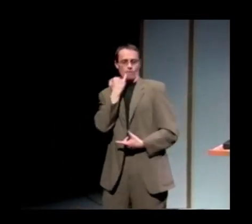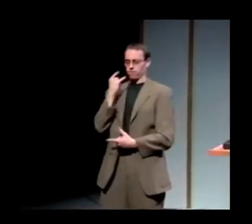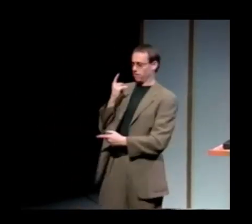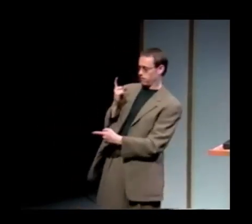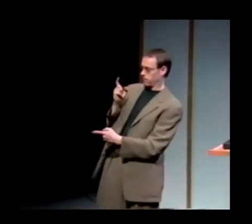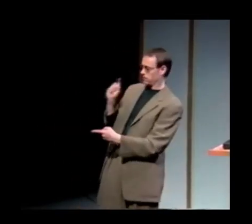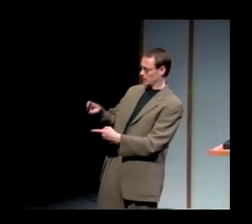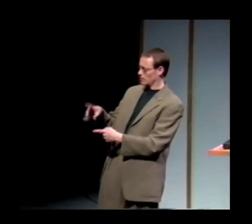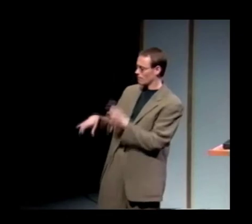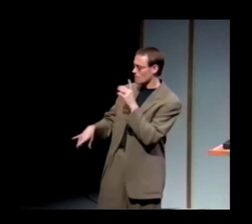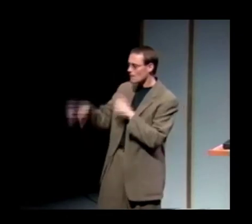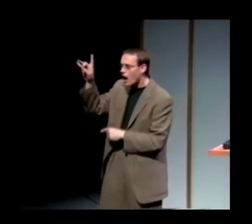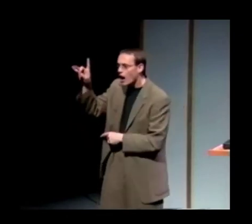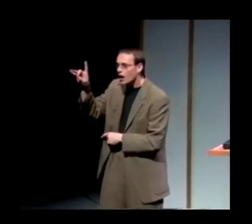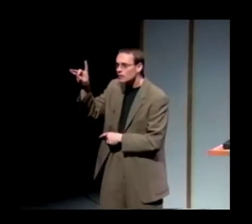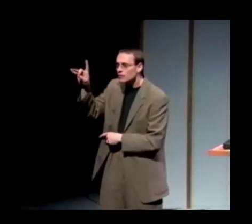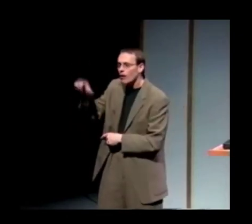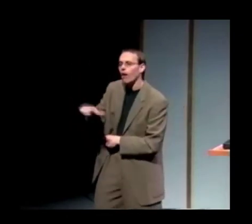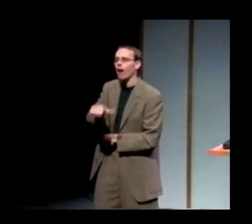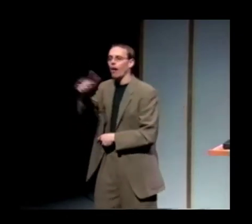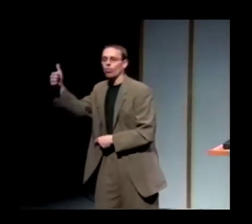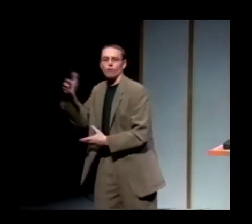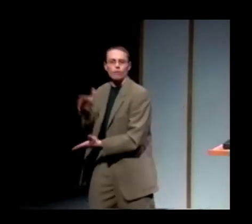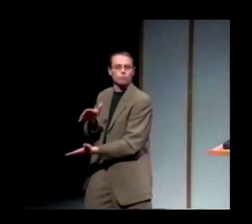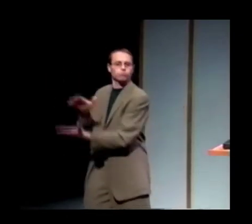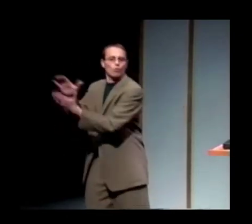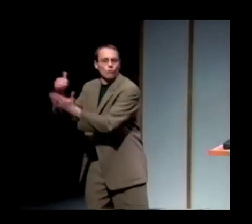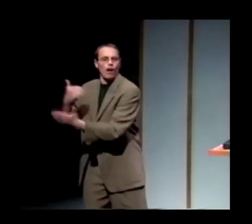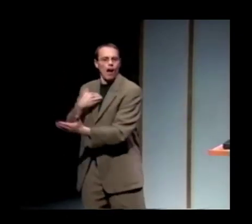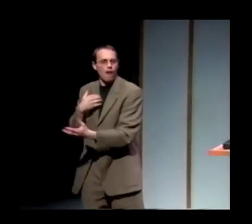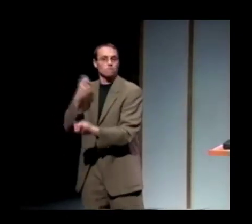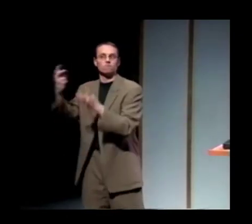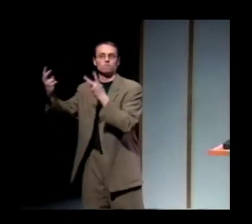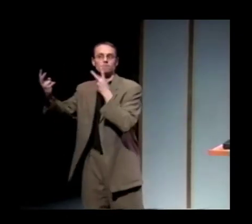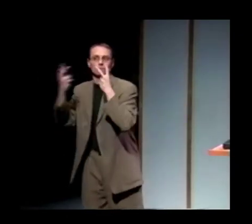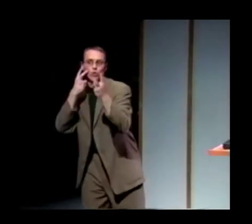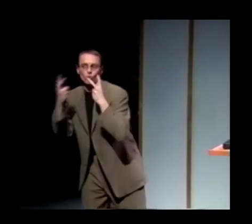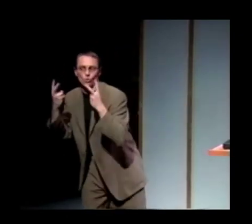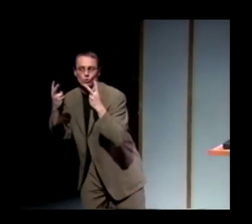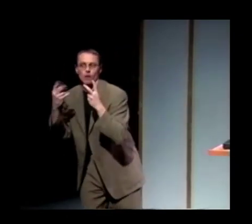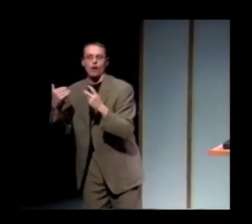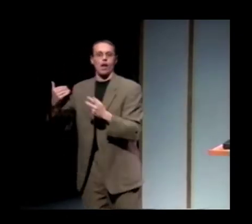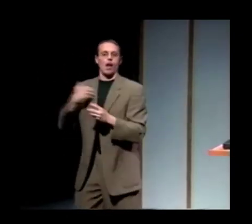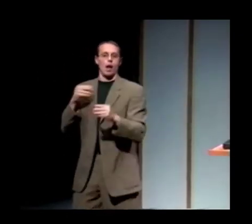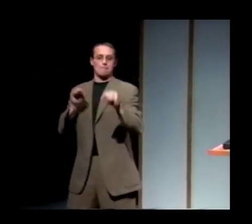SO I WONDERED IF I COULD FIND ANOTHER APPROACH